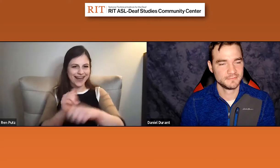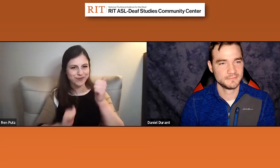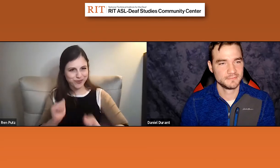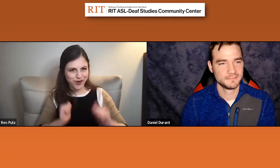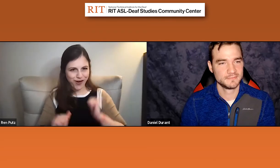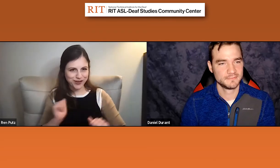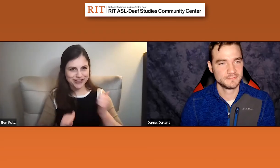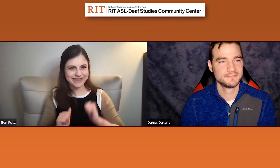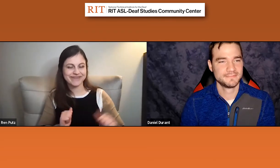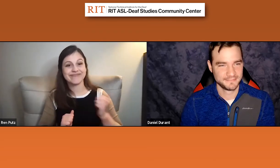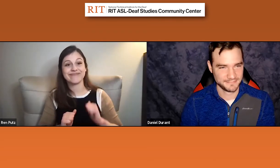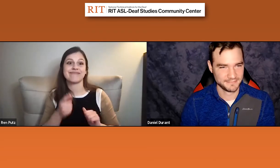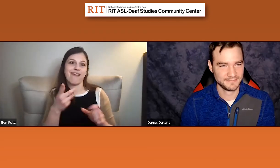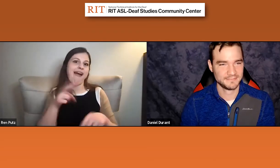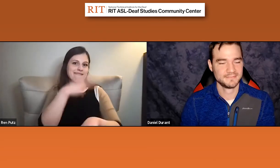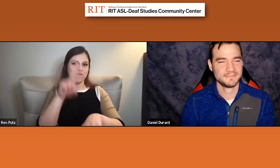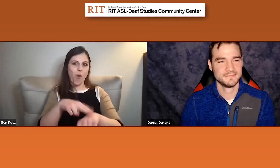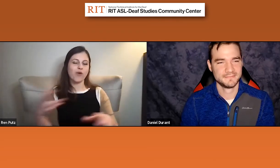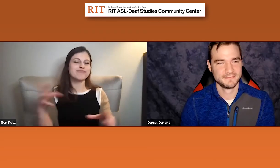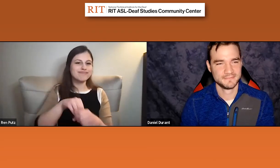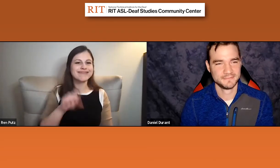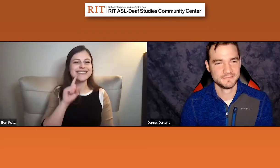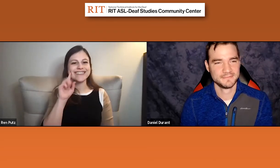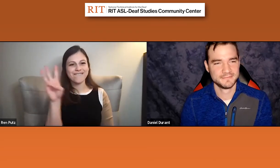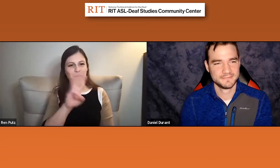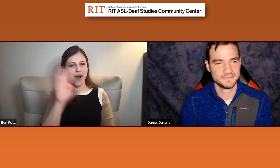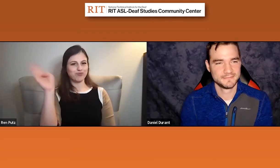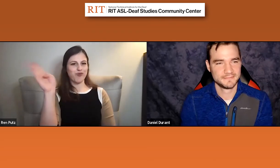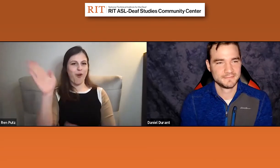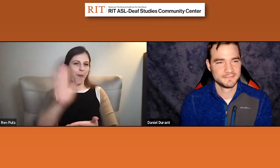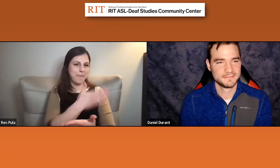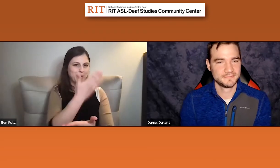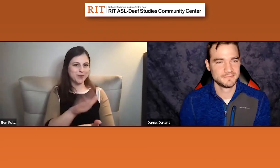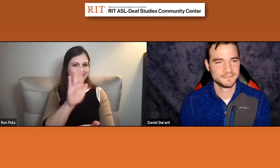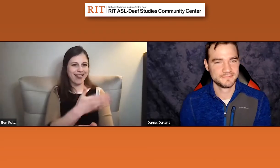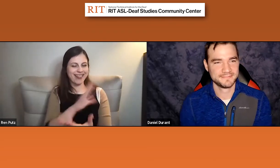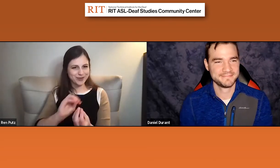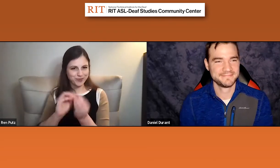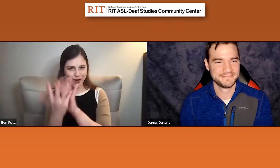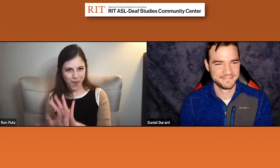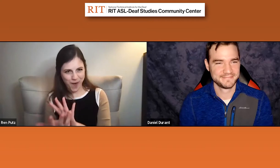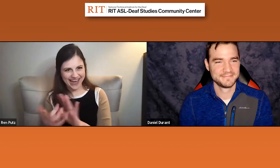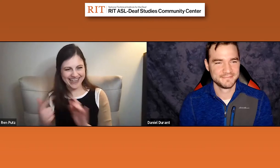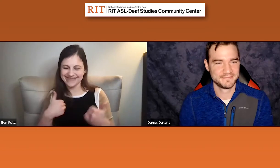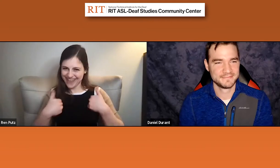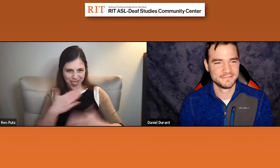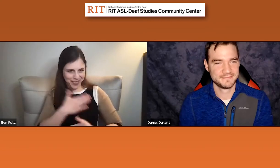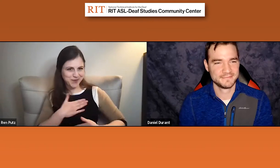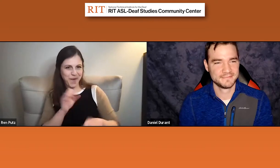He has been in multiple Deaf West stage performances. Obviously, "Spring Awakening" was one of them,